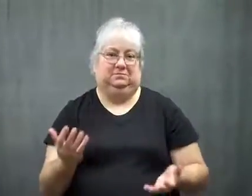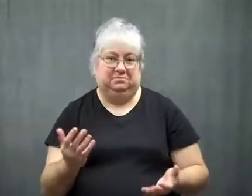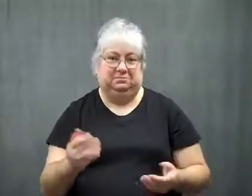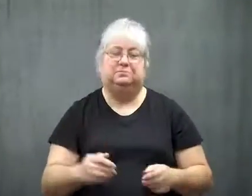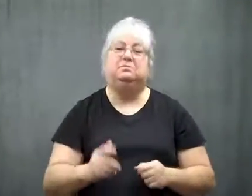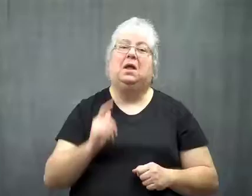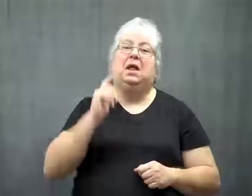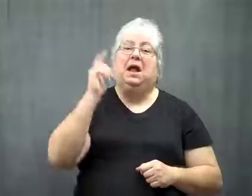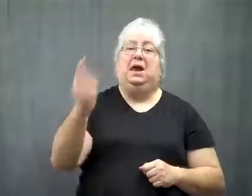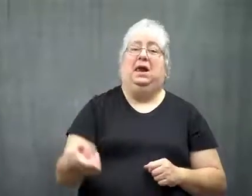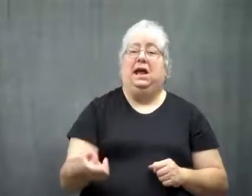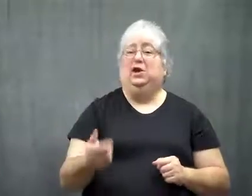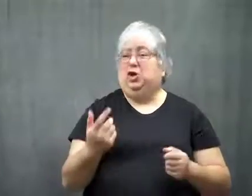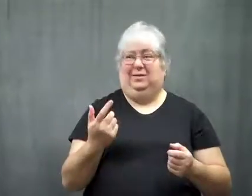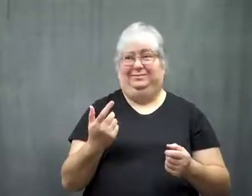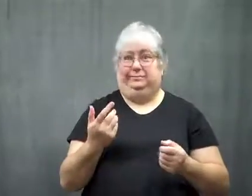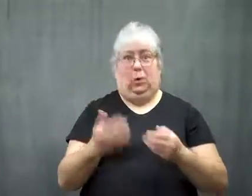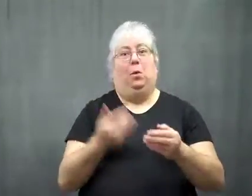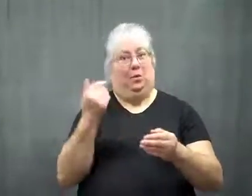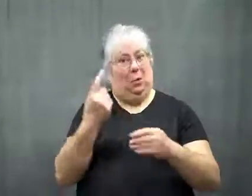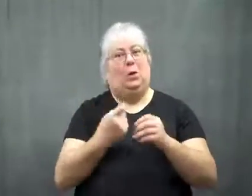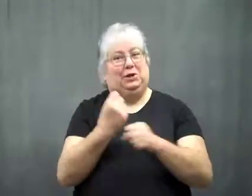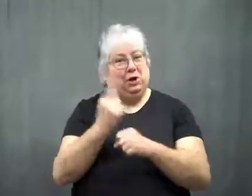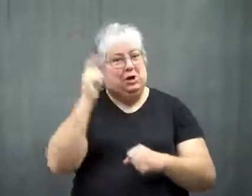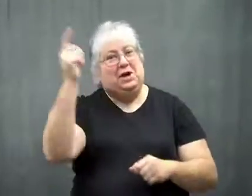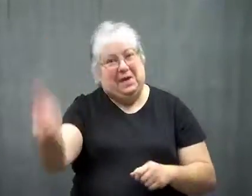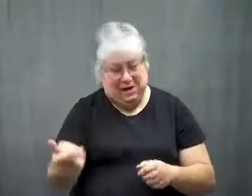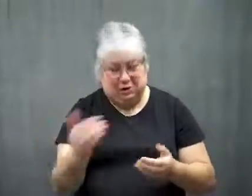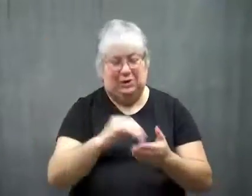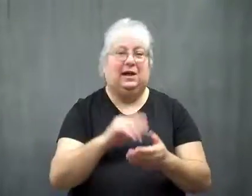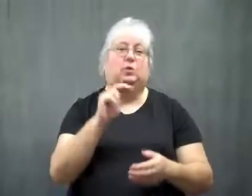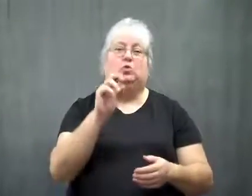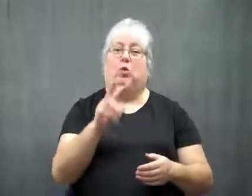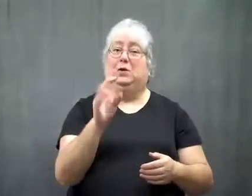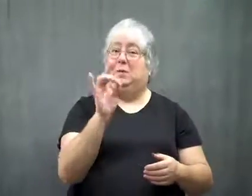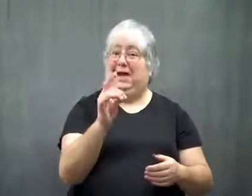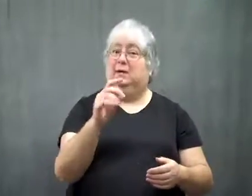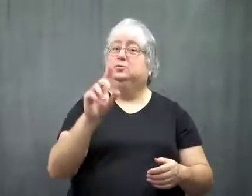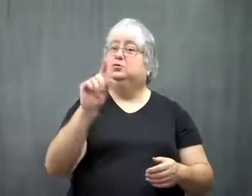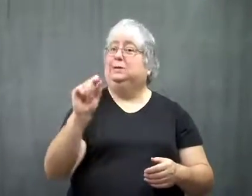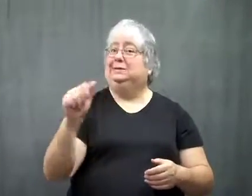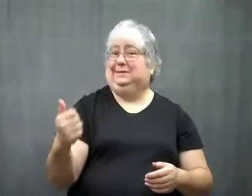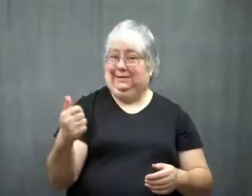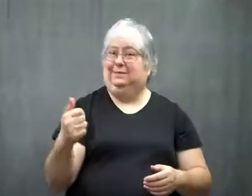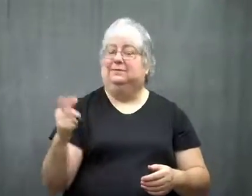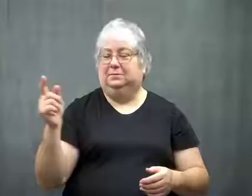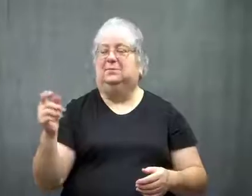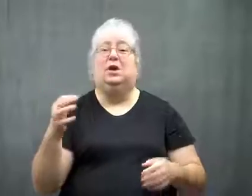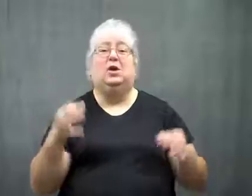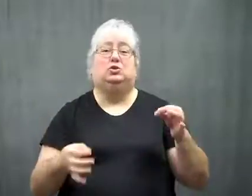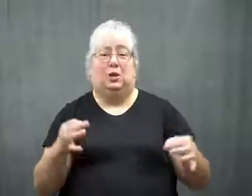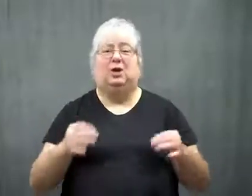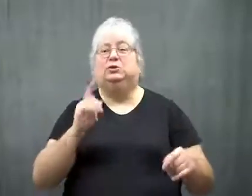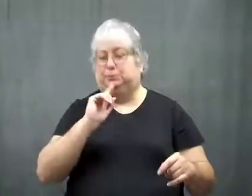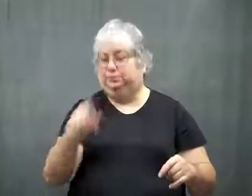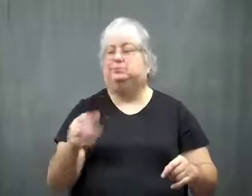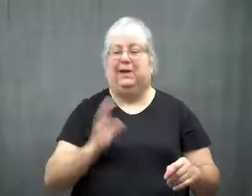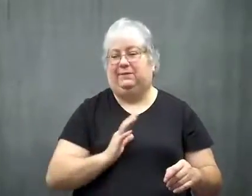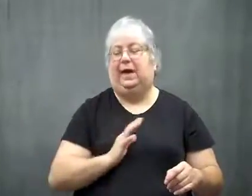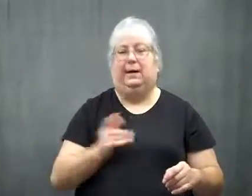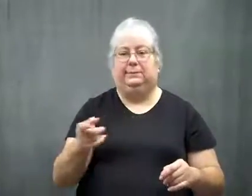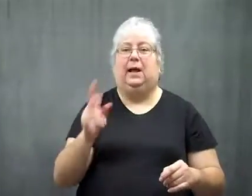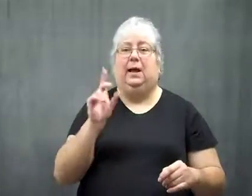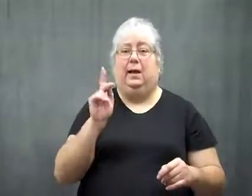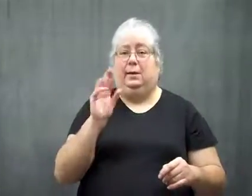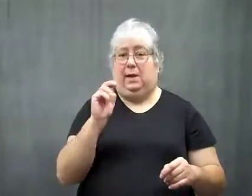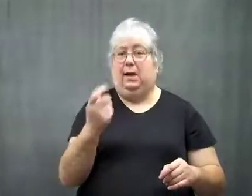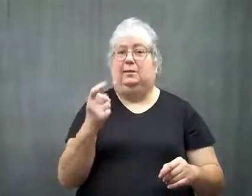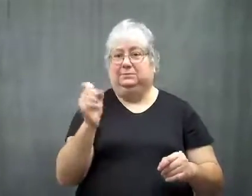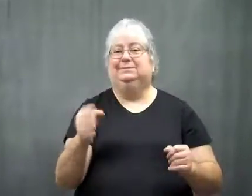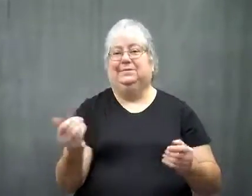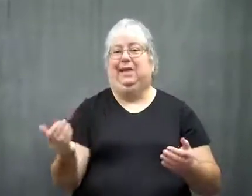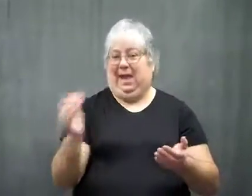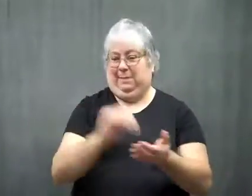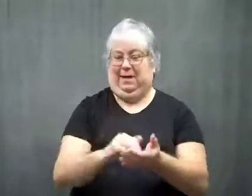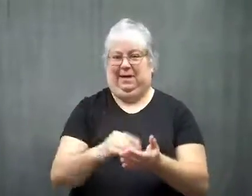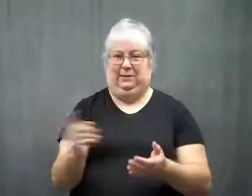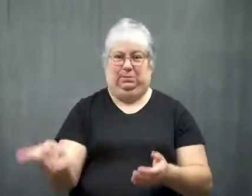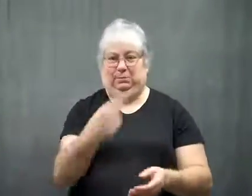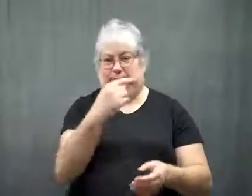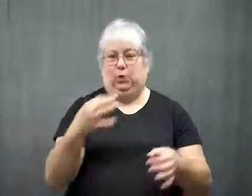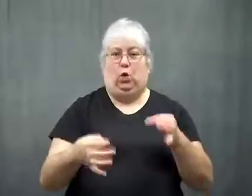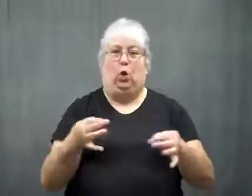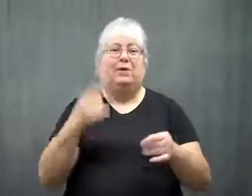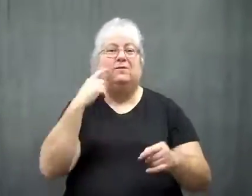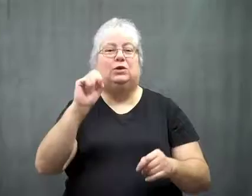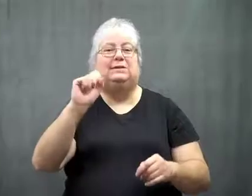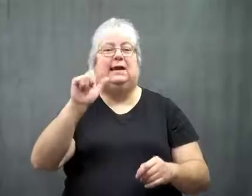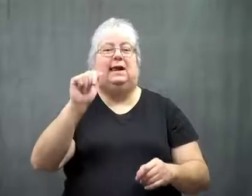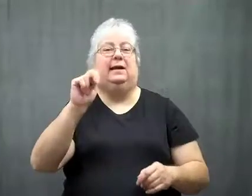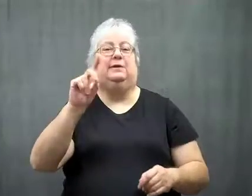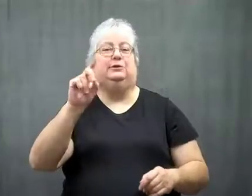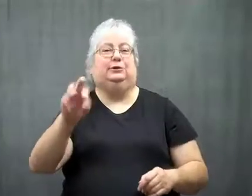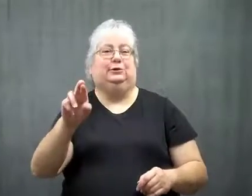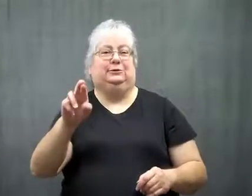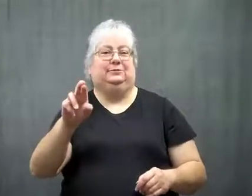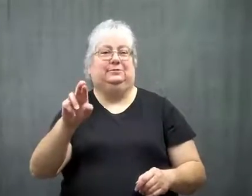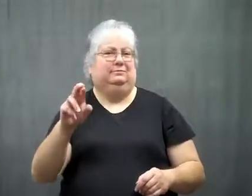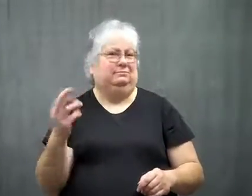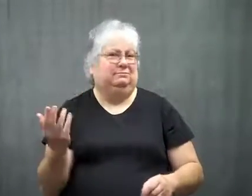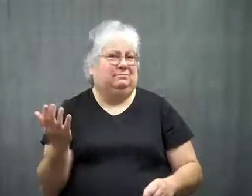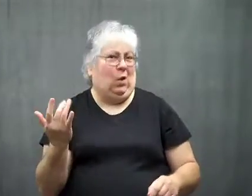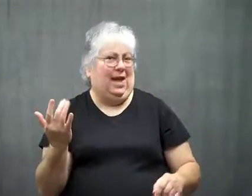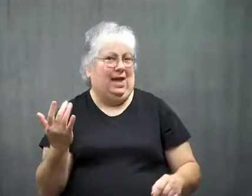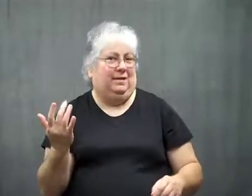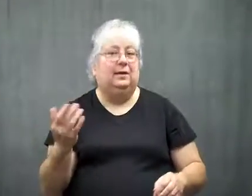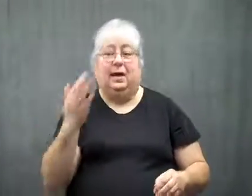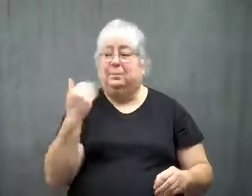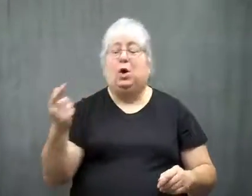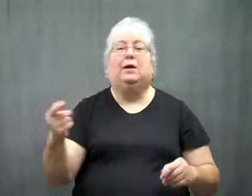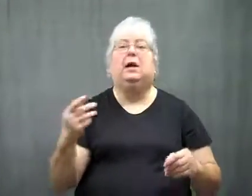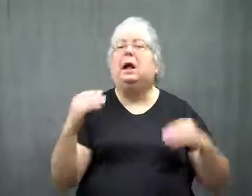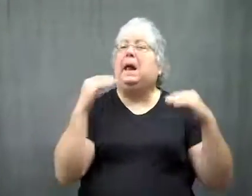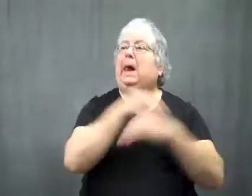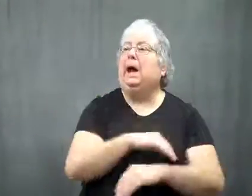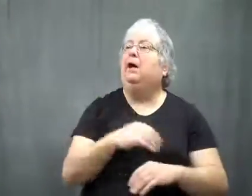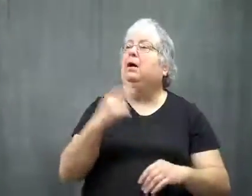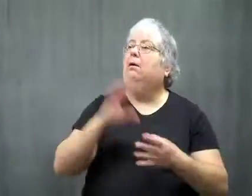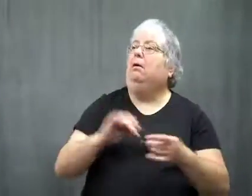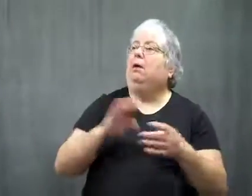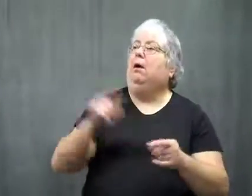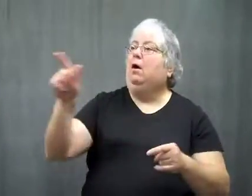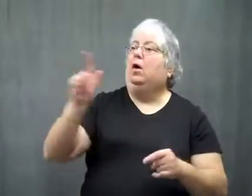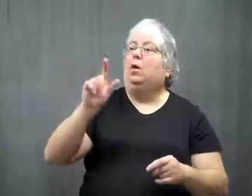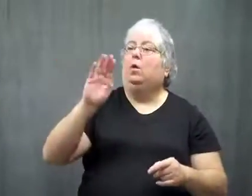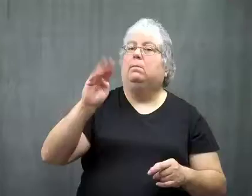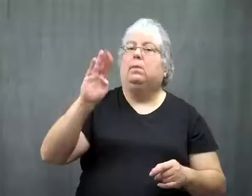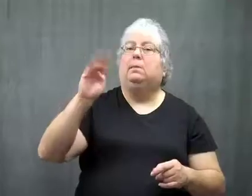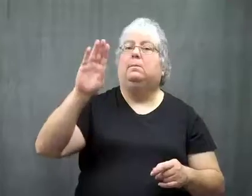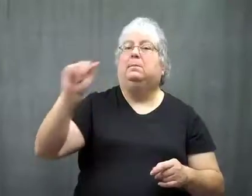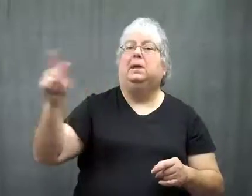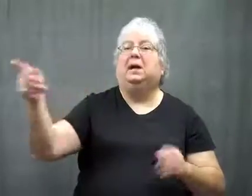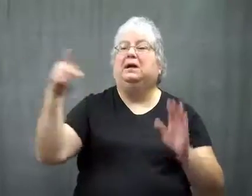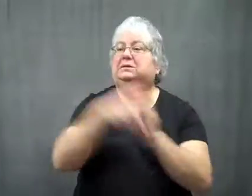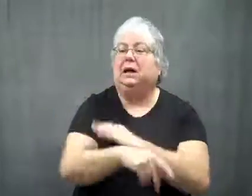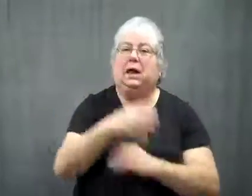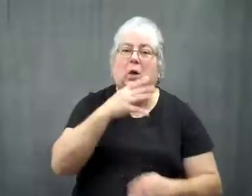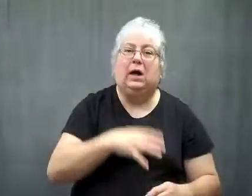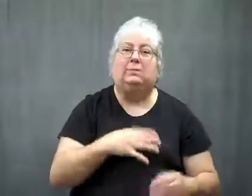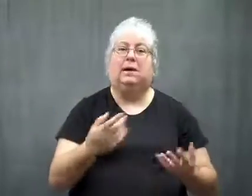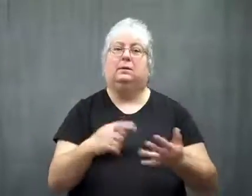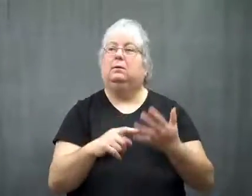Nearly a year later, on November 8, 2010, Knox was sent to trial for slander.